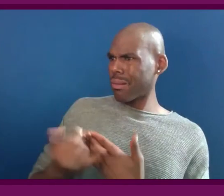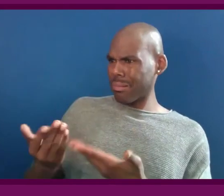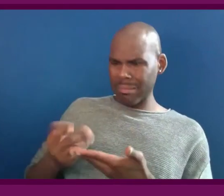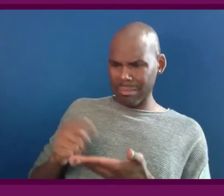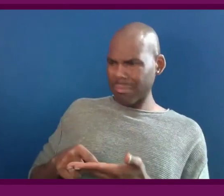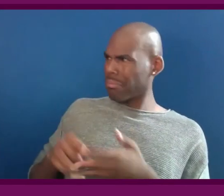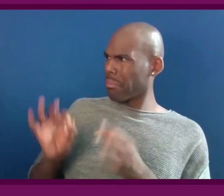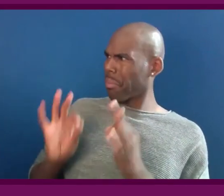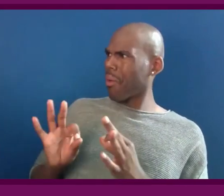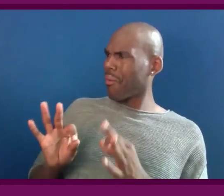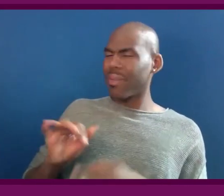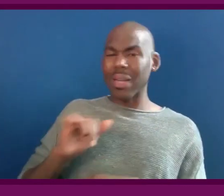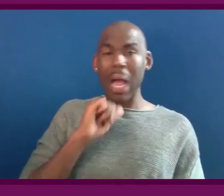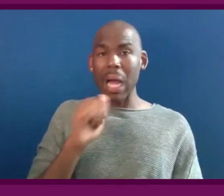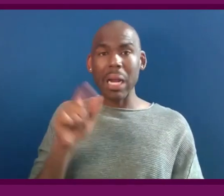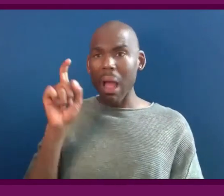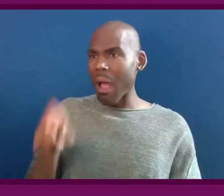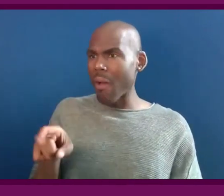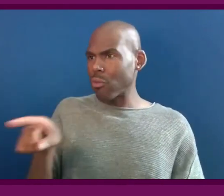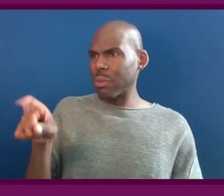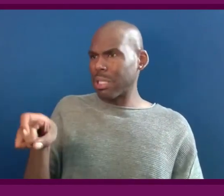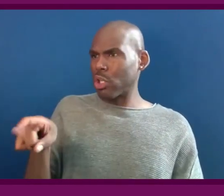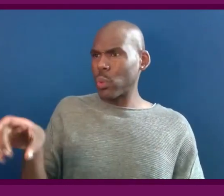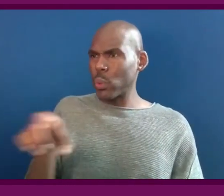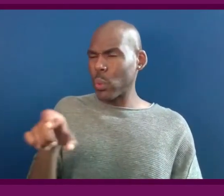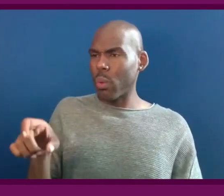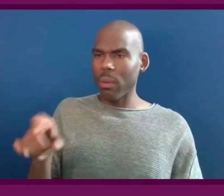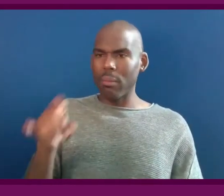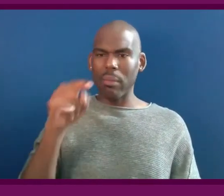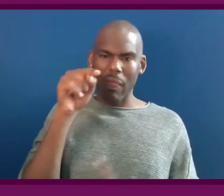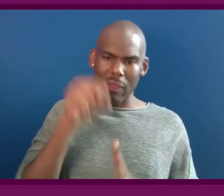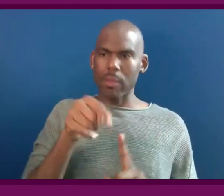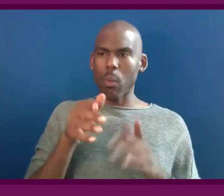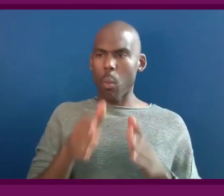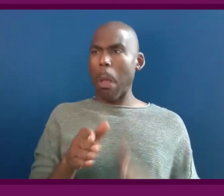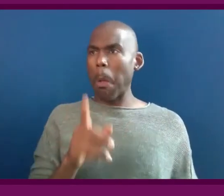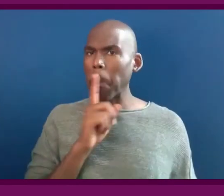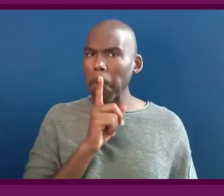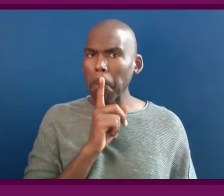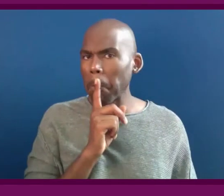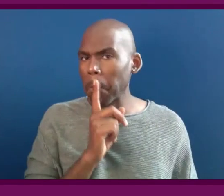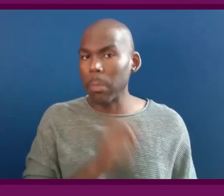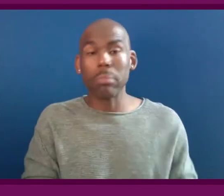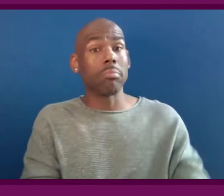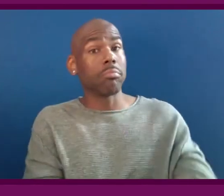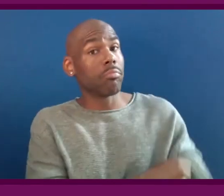I didn't need her to do it the way that you think it should be done." Ashley Inkumsah: Absolutely. Yeah.